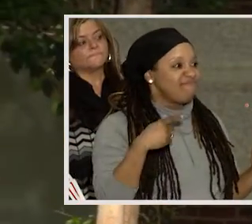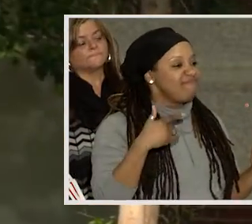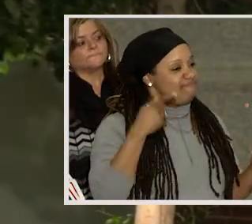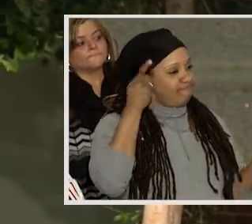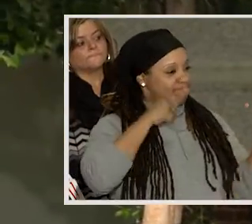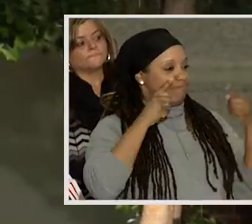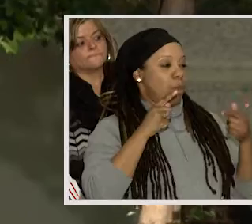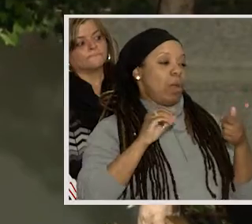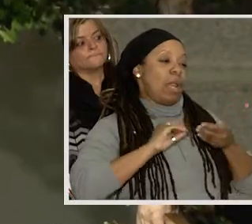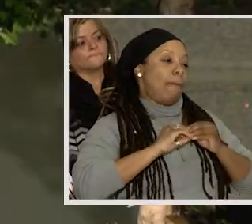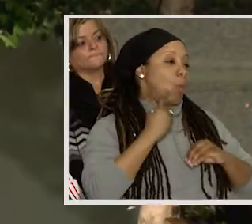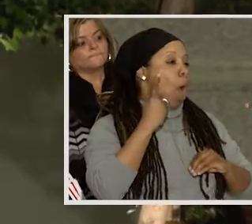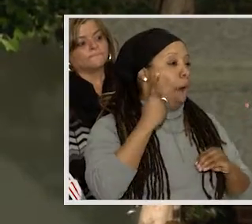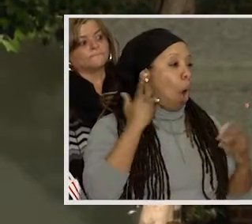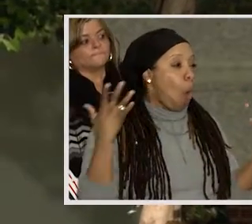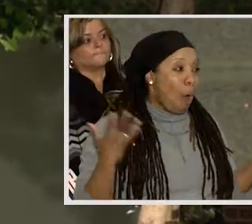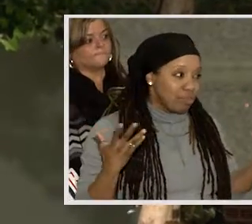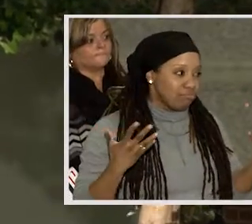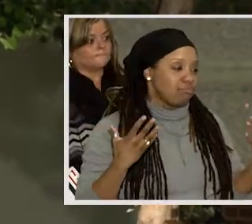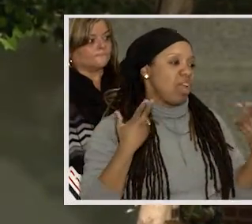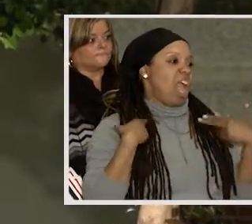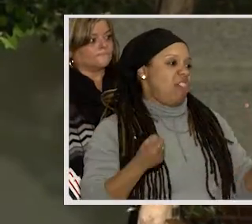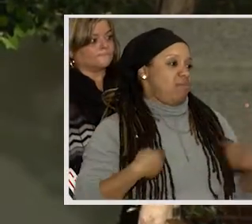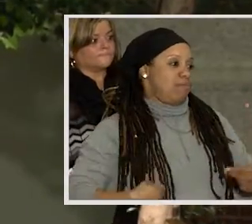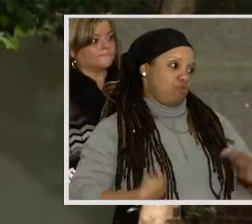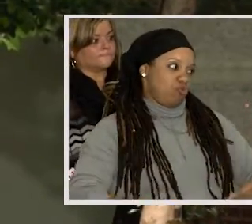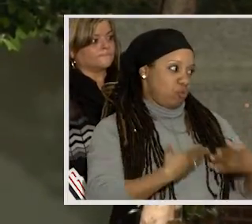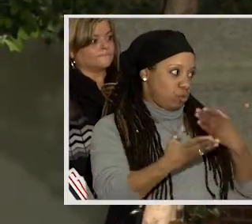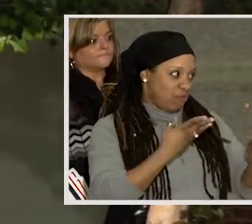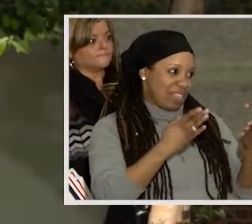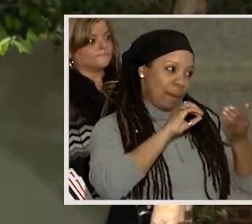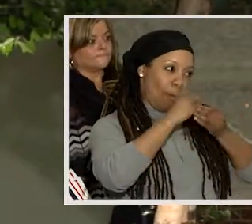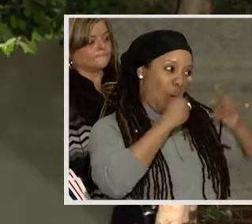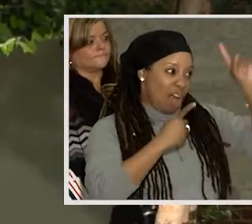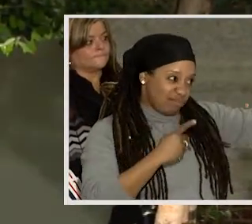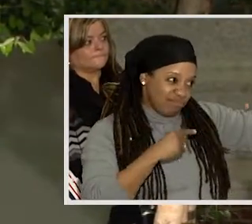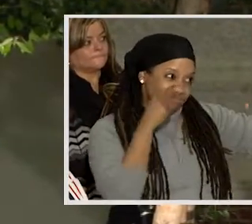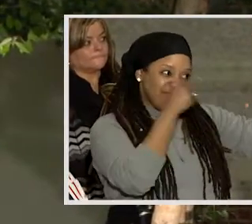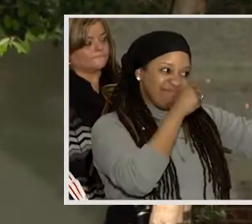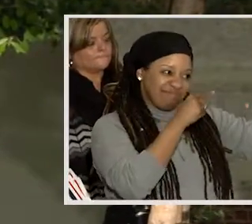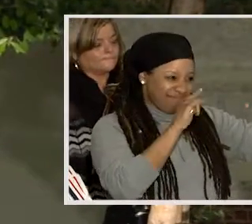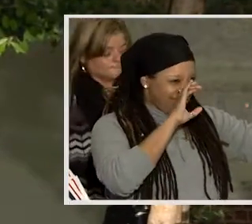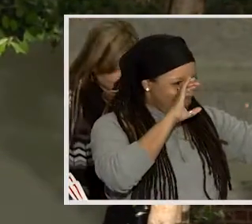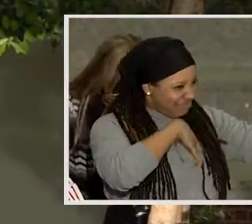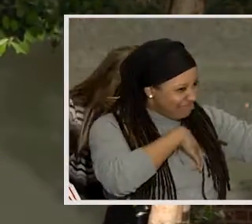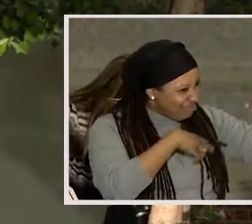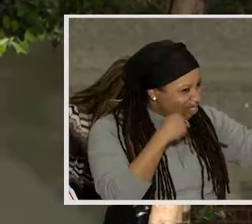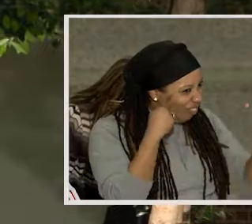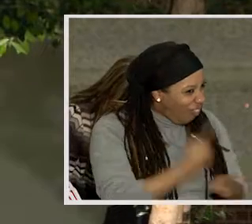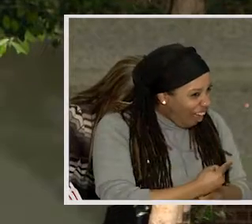EVERYONE'S -- WE TALKED ABOUT HOW THERE ARE A LOT OF VACANT UNITS IN THE CITY AND THERE ARE A LOT OF VACANT BLIGHTED